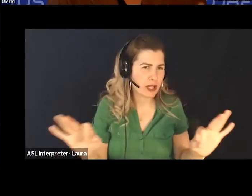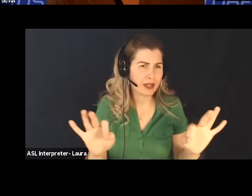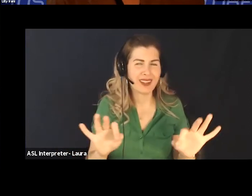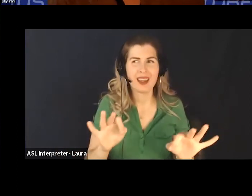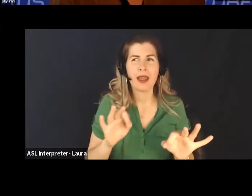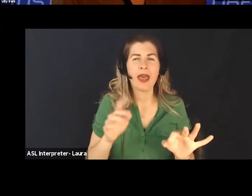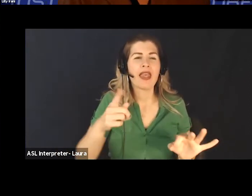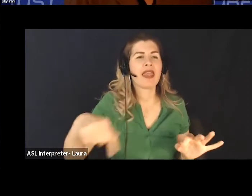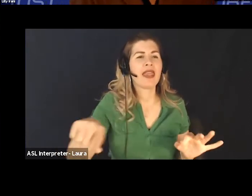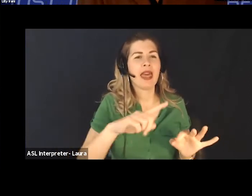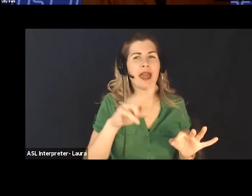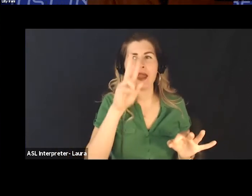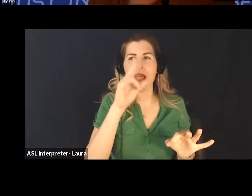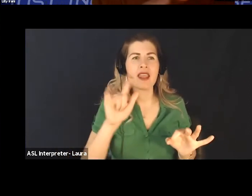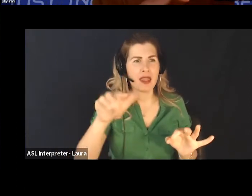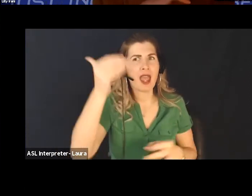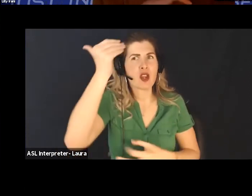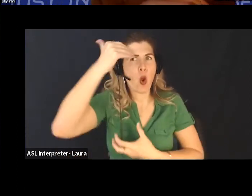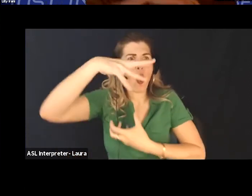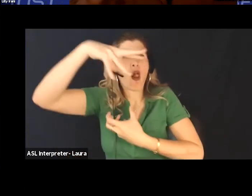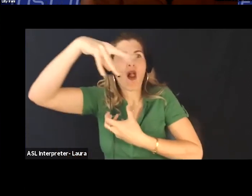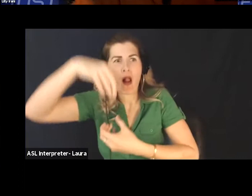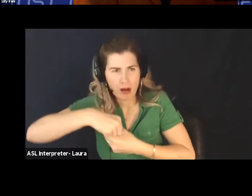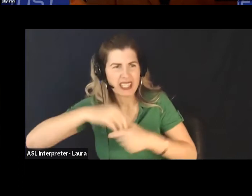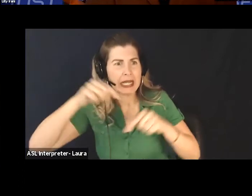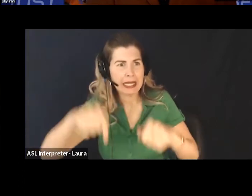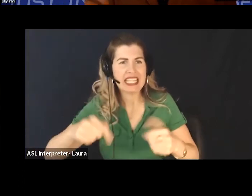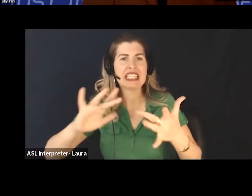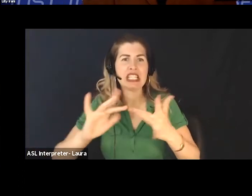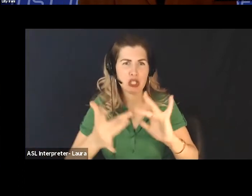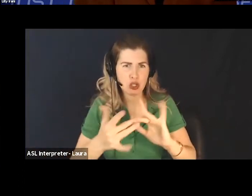digital pipes and know how they work. But on the other side you have people who